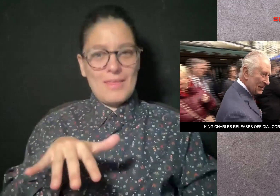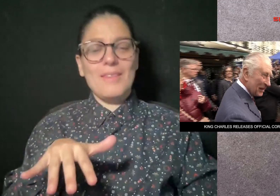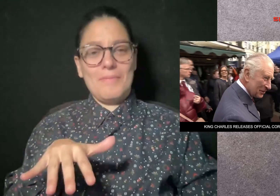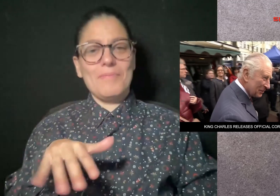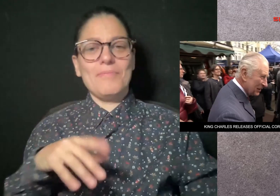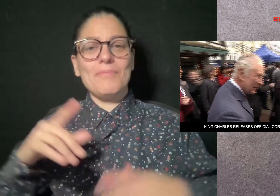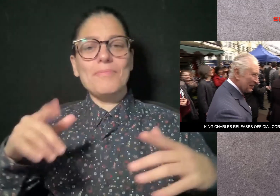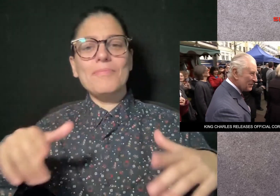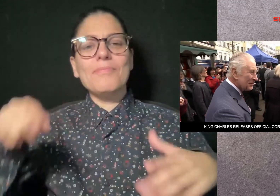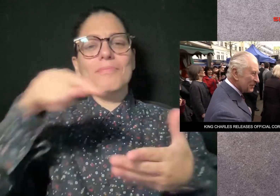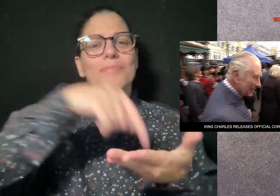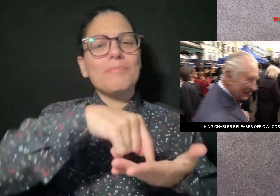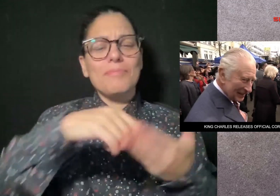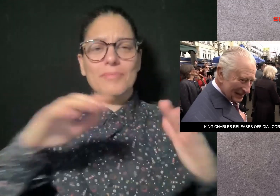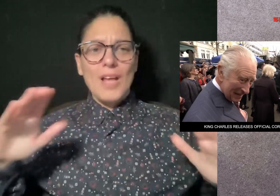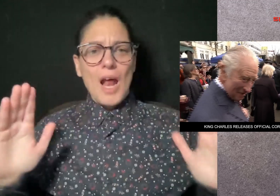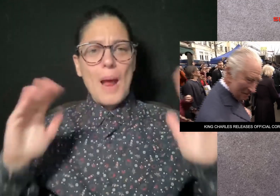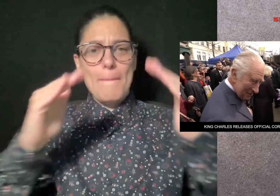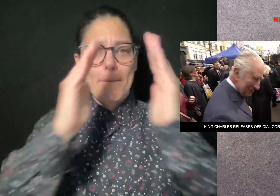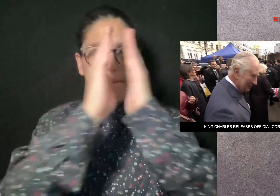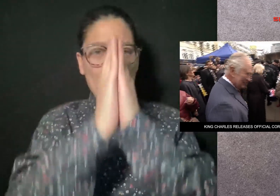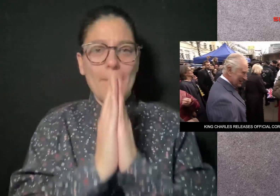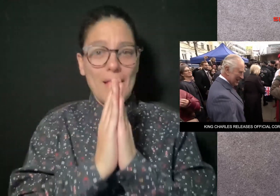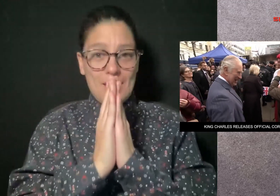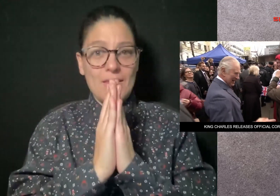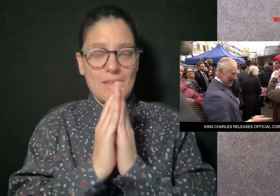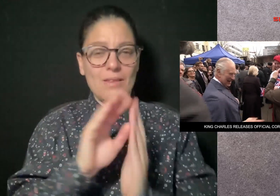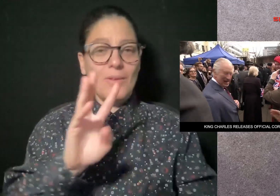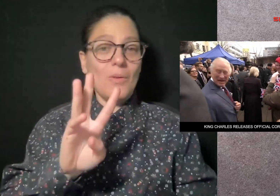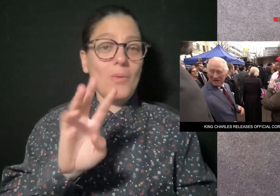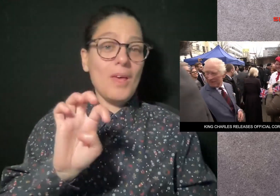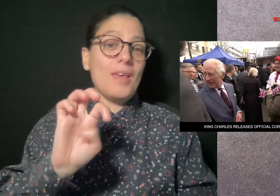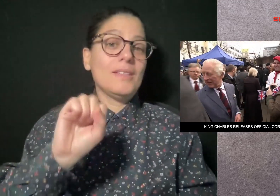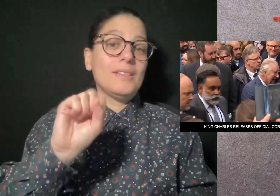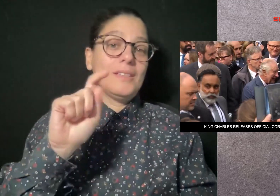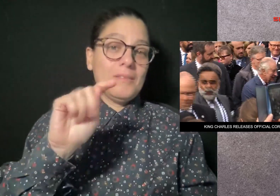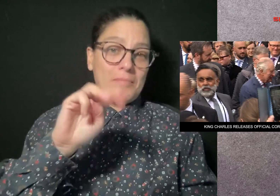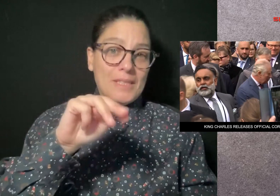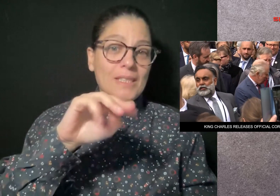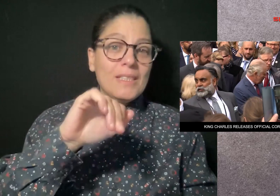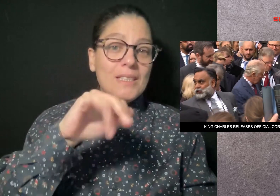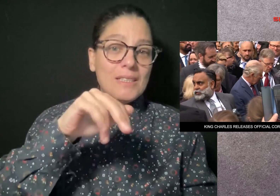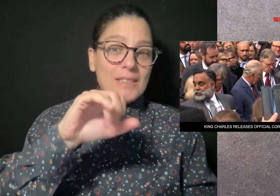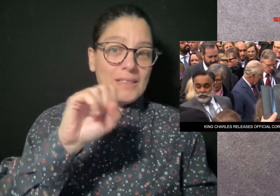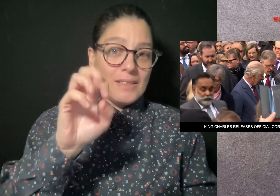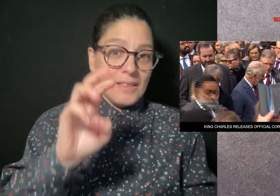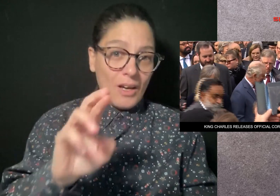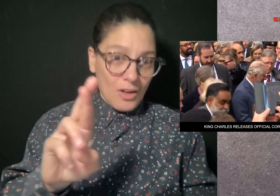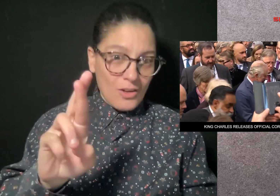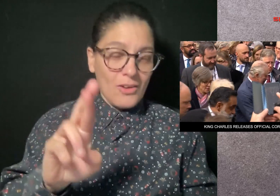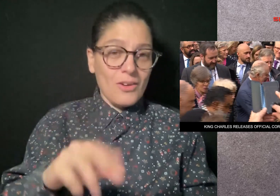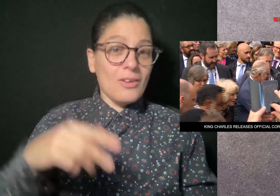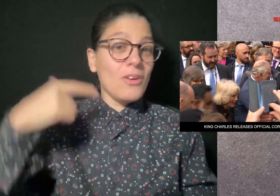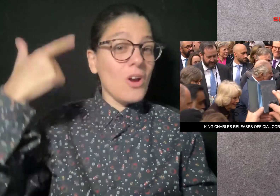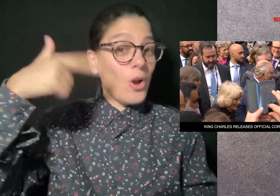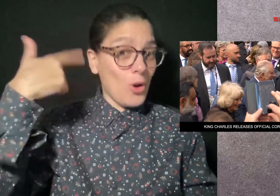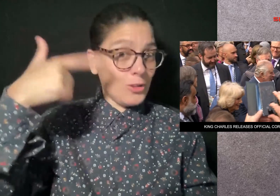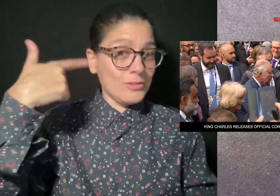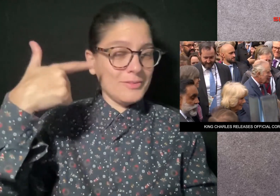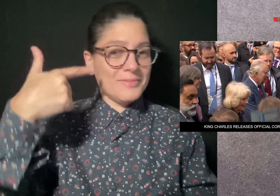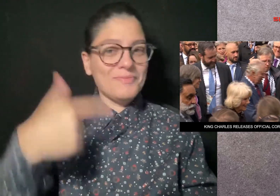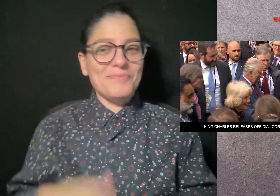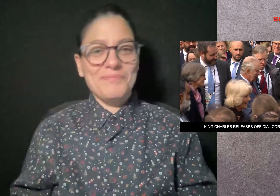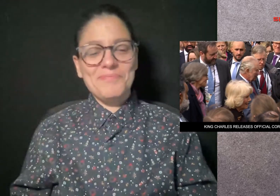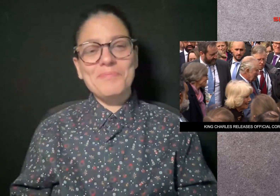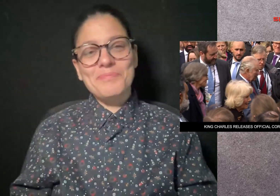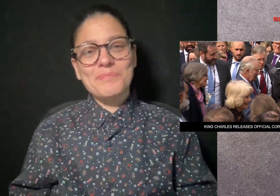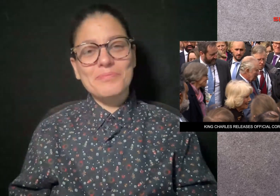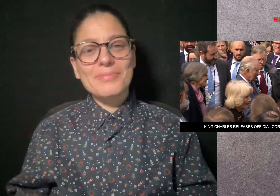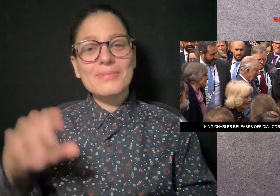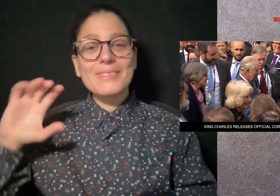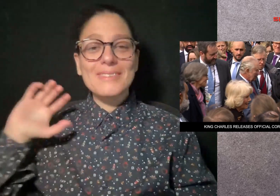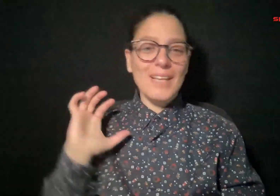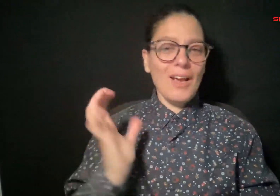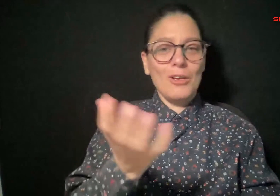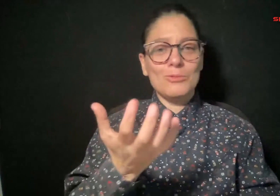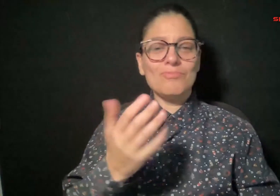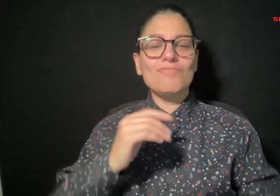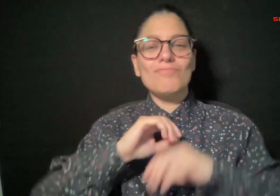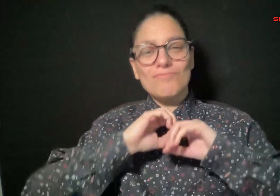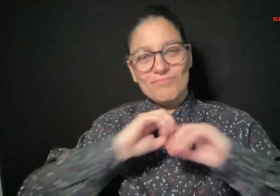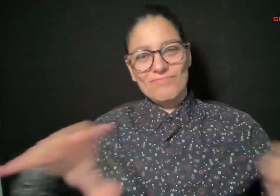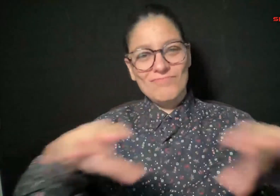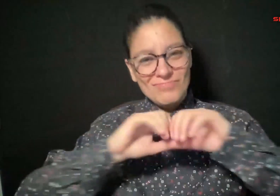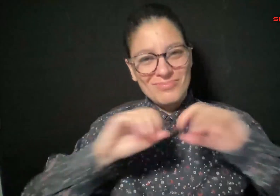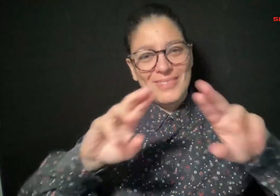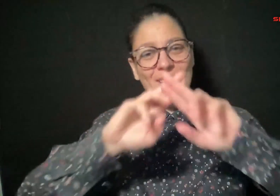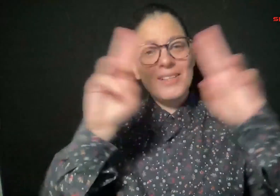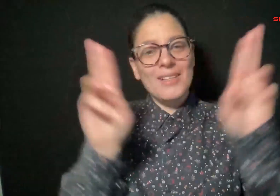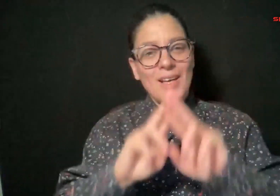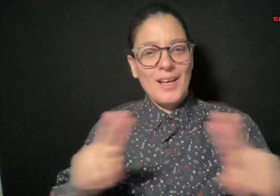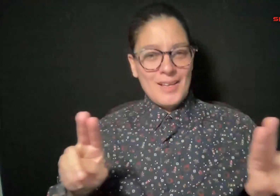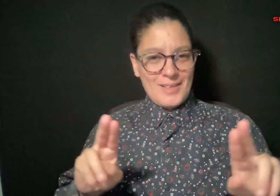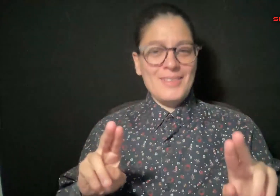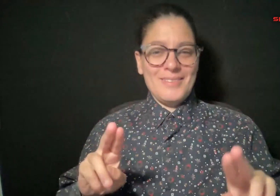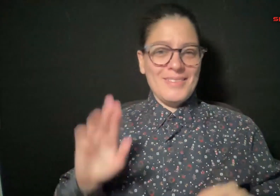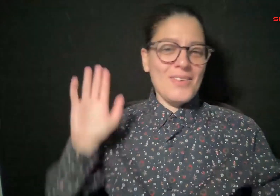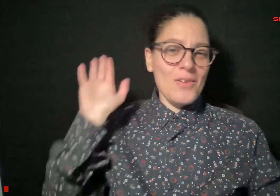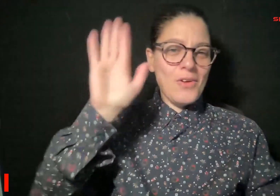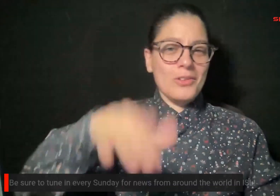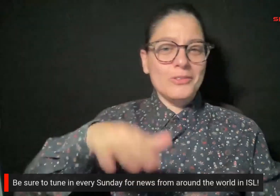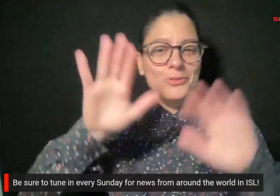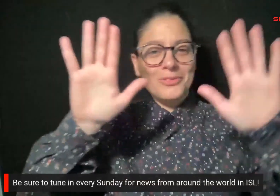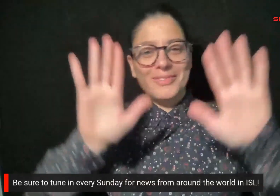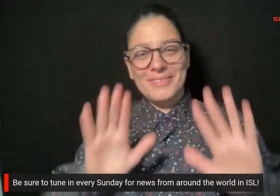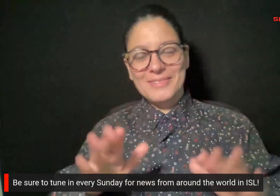Abbey in London Sign1News will be broadcasting international news updates and ISL every Sunday